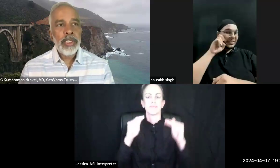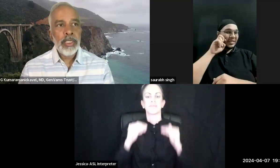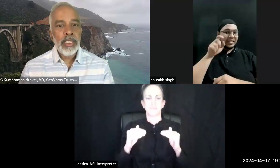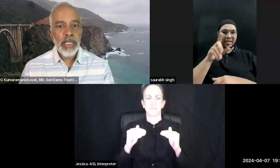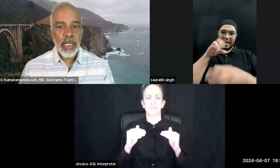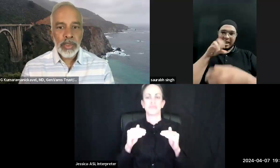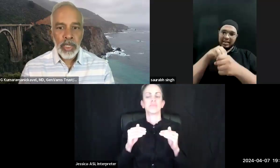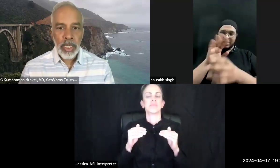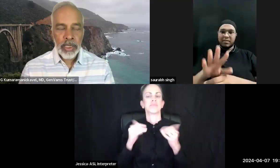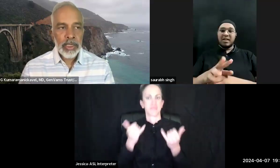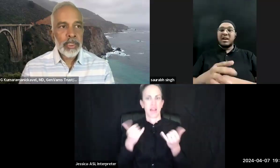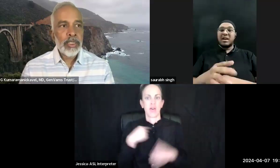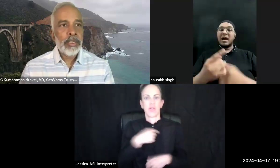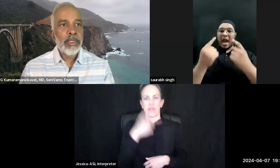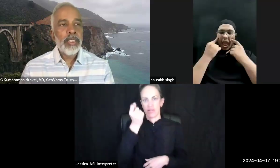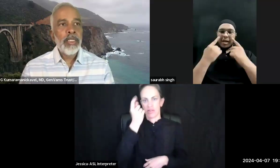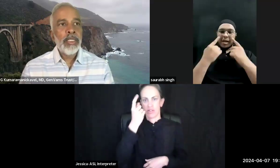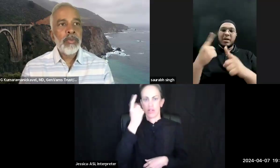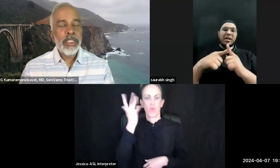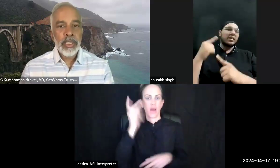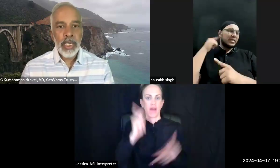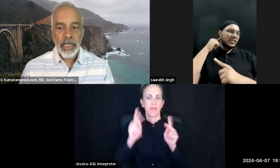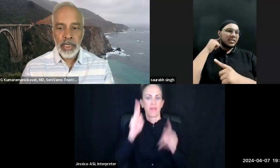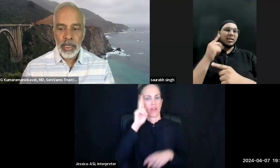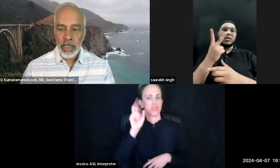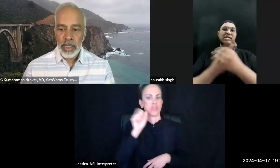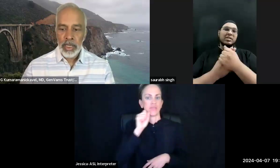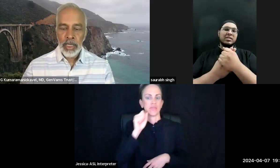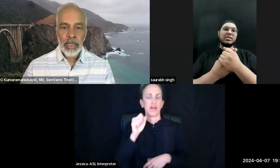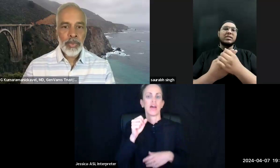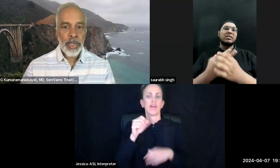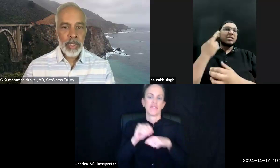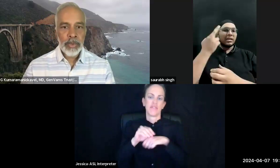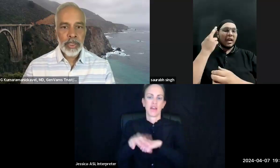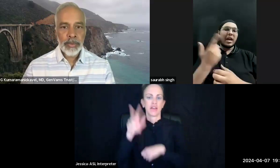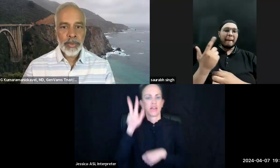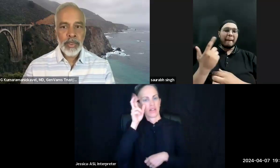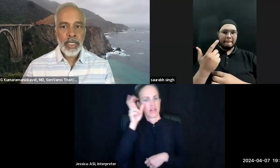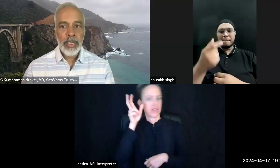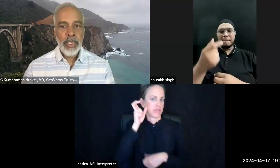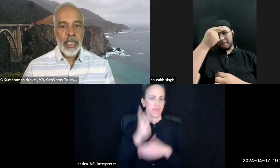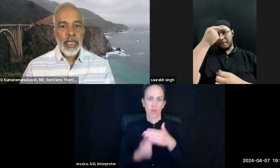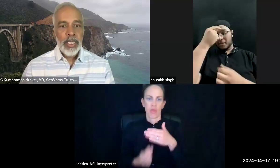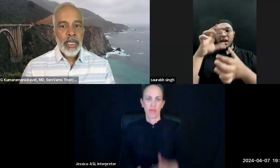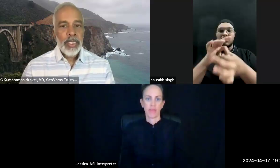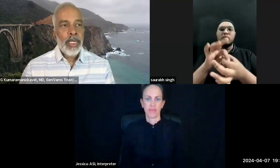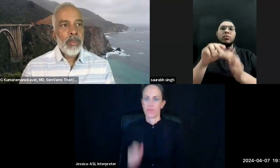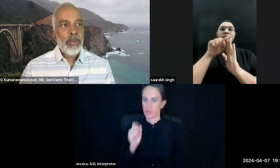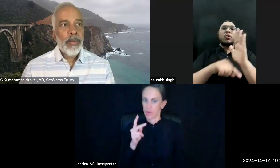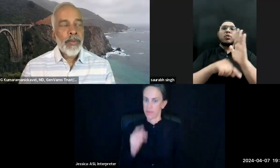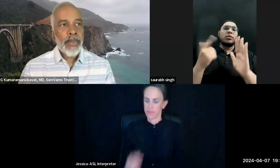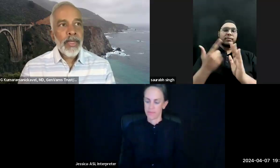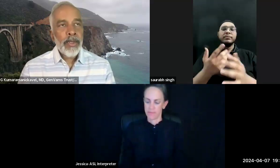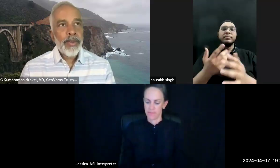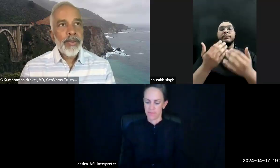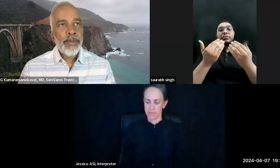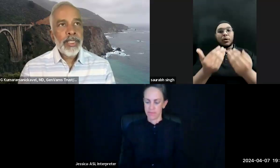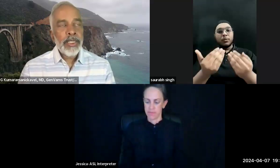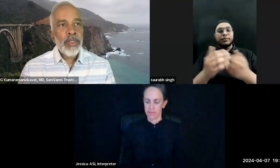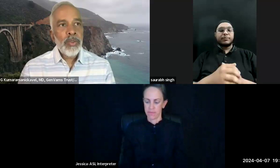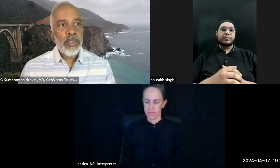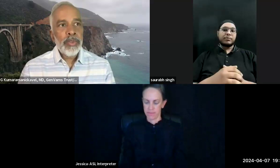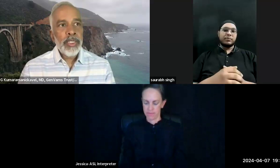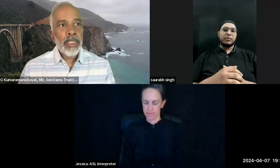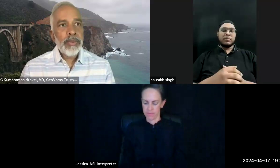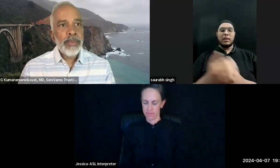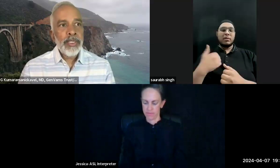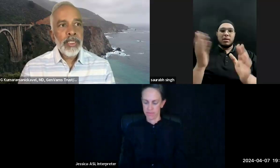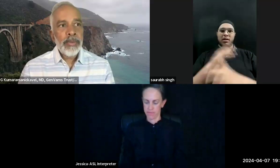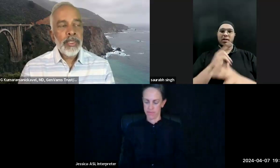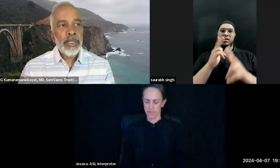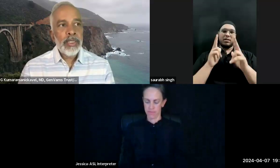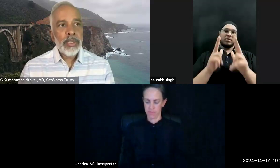hearing as well as vission related problems. okay now since I told you about 350 different